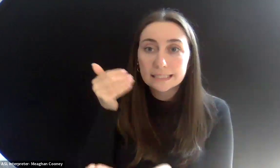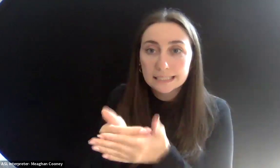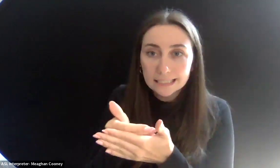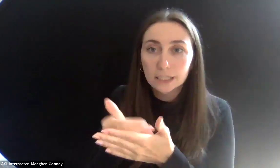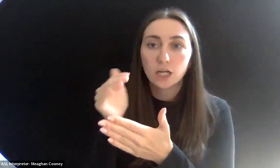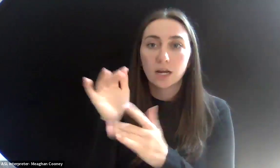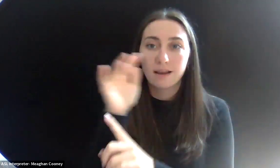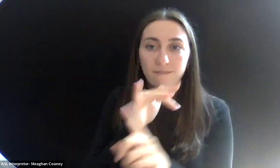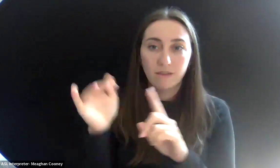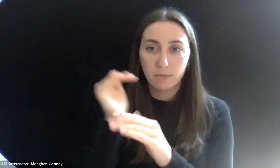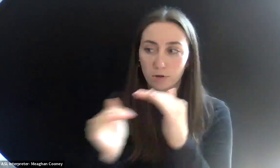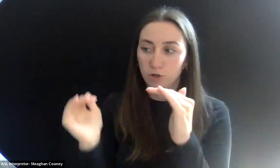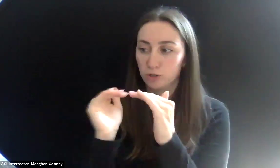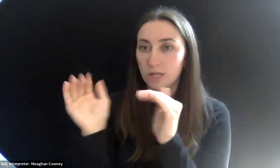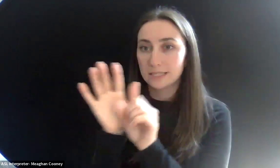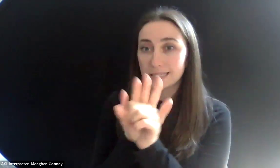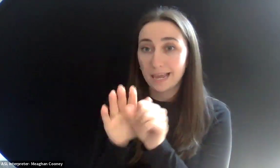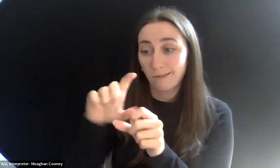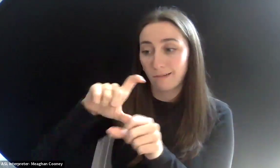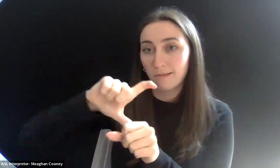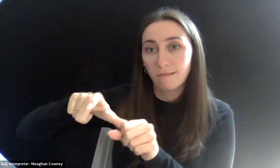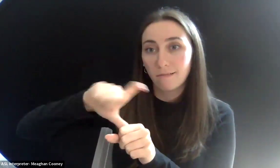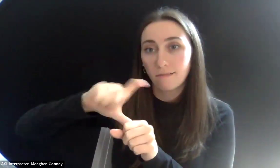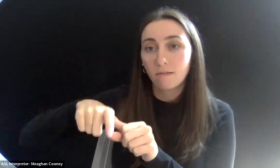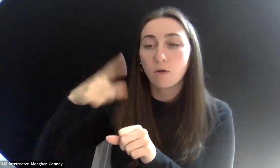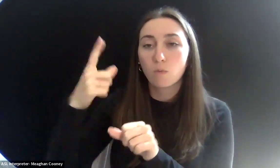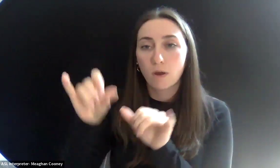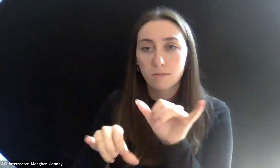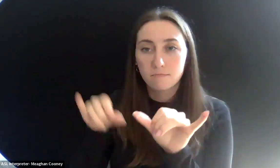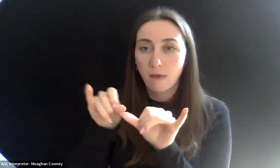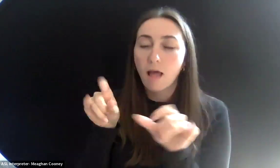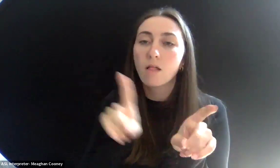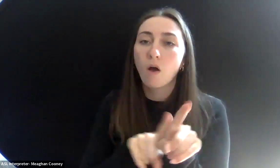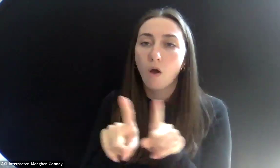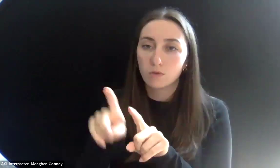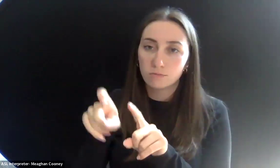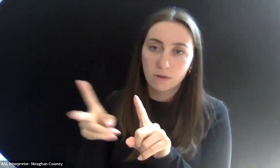justice area at least one mile also must file an environmental impact report.